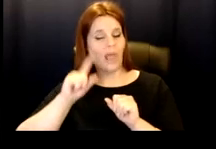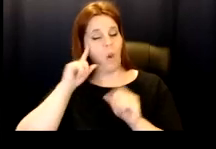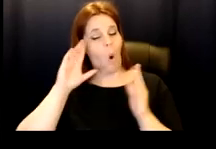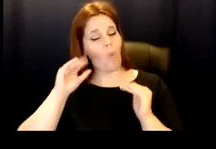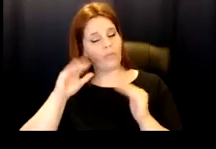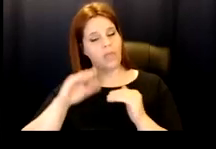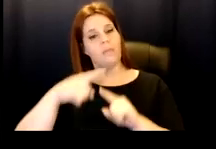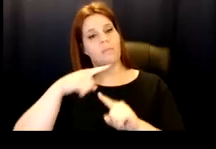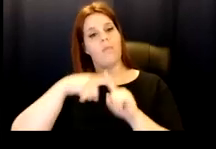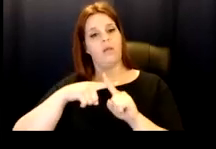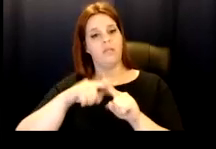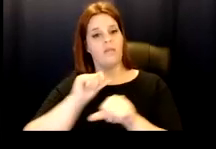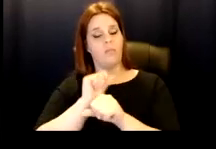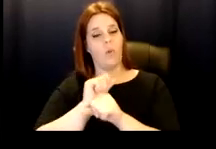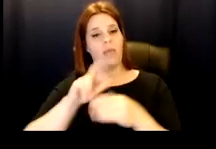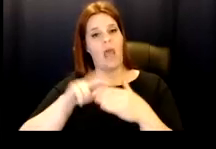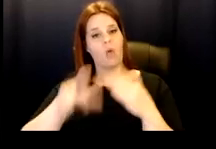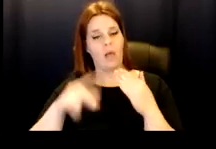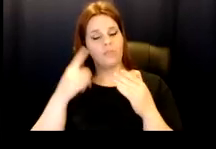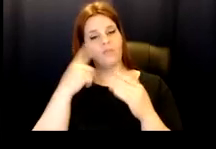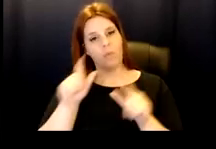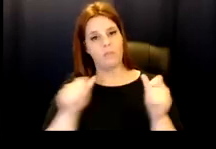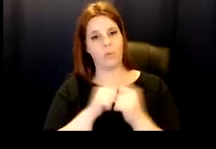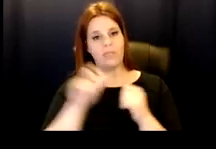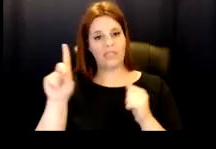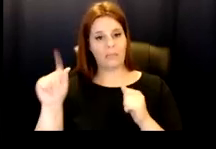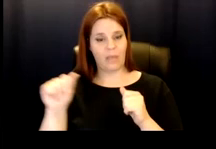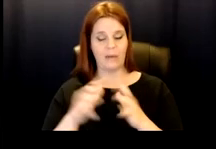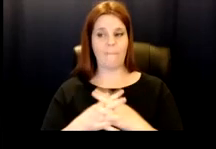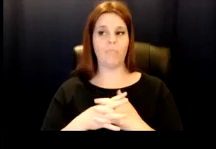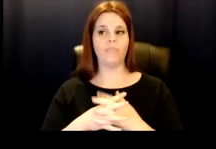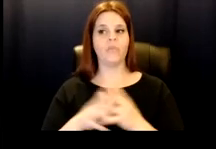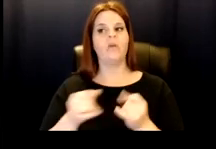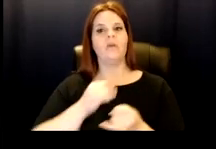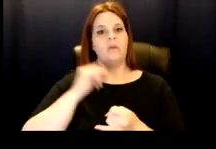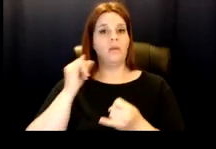positive employment outcomes for people with disabilities. Finally, we learned there are